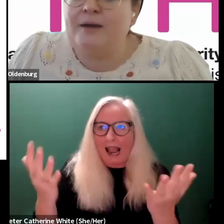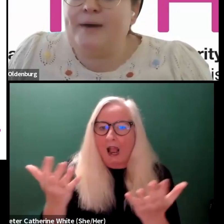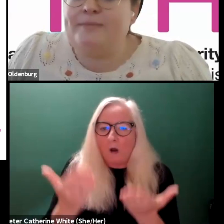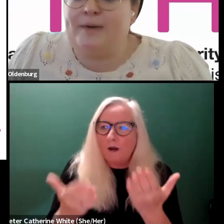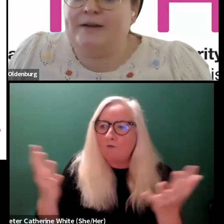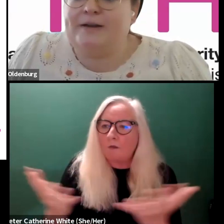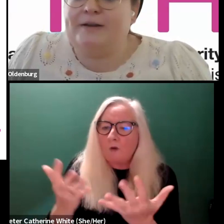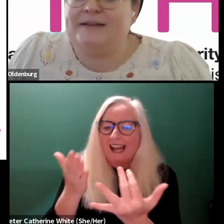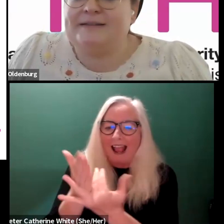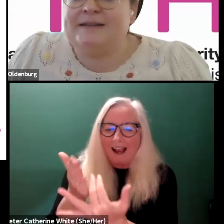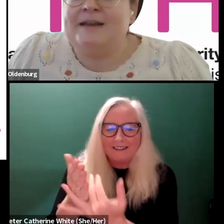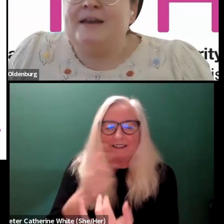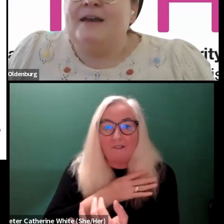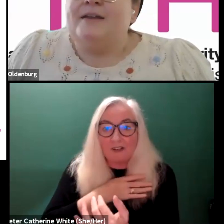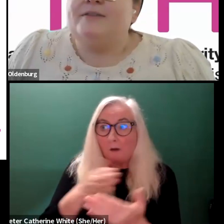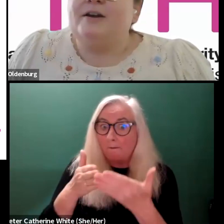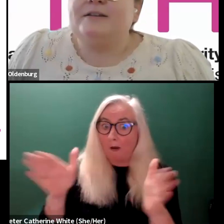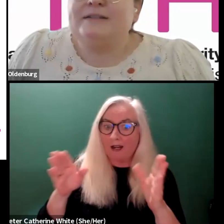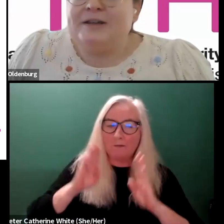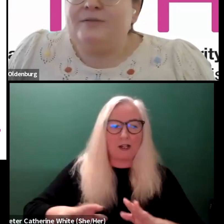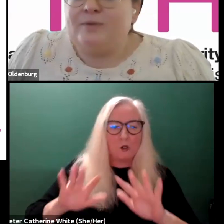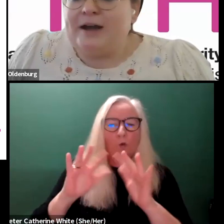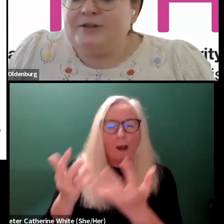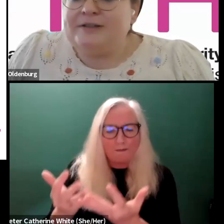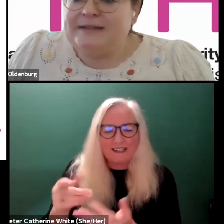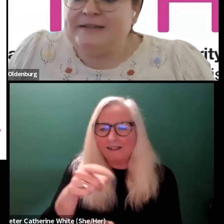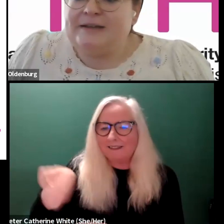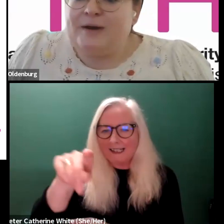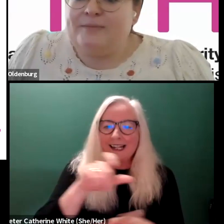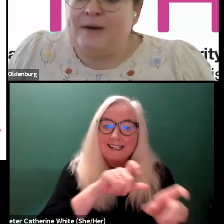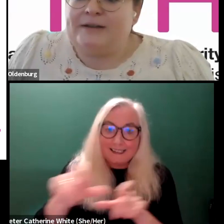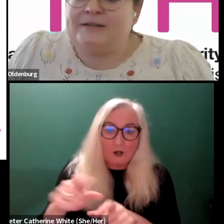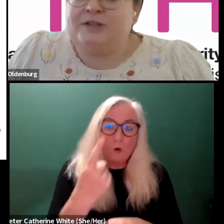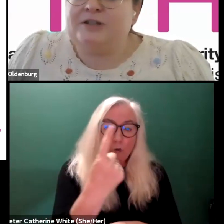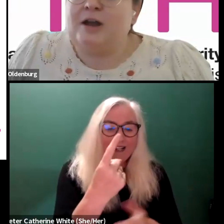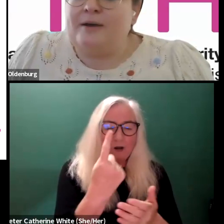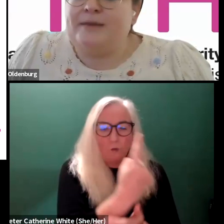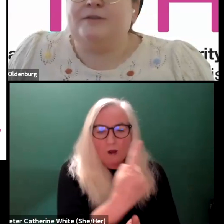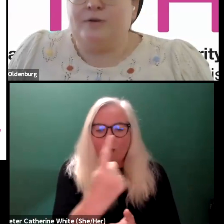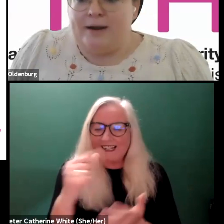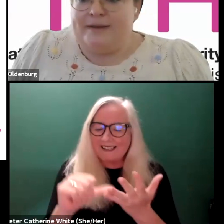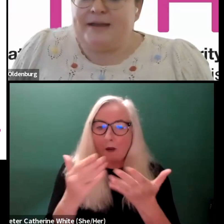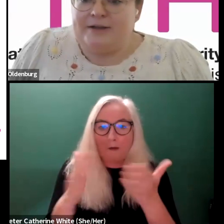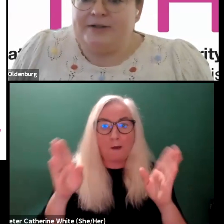There are still 116 public bodies which did not meet the requirements under the access officer indicator.